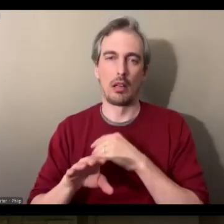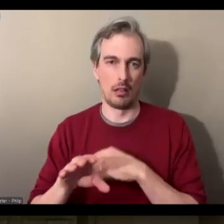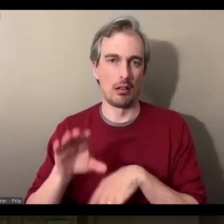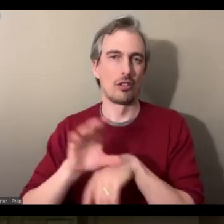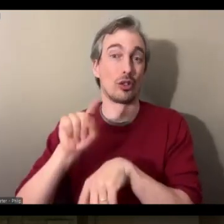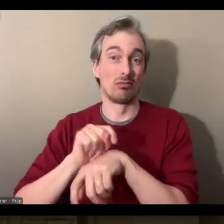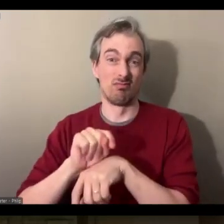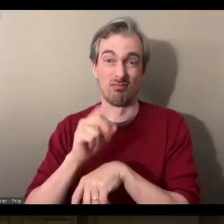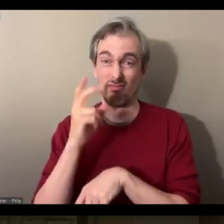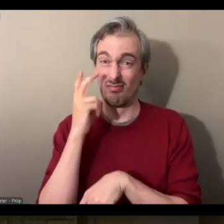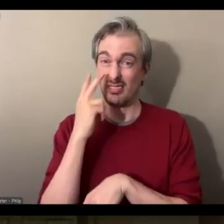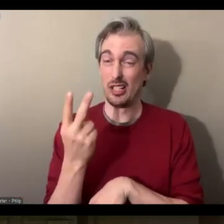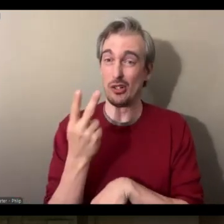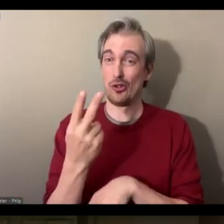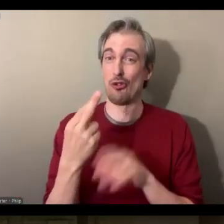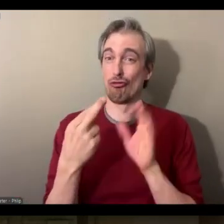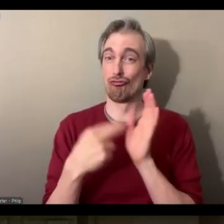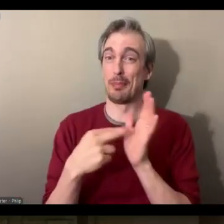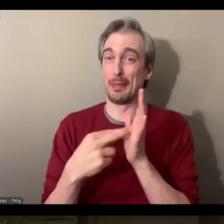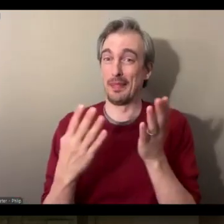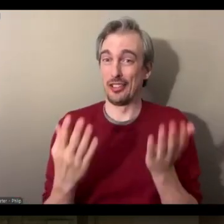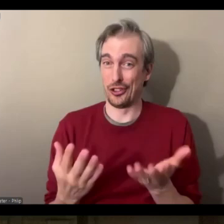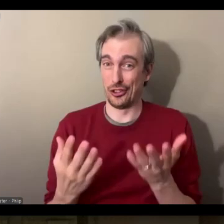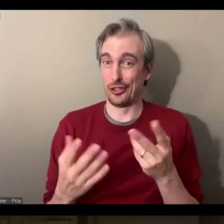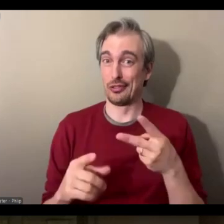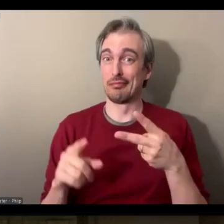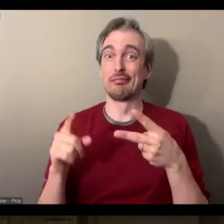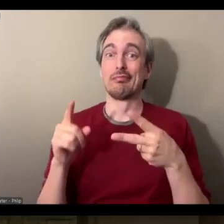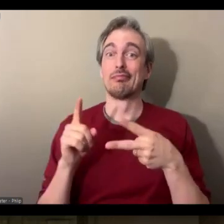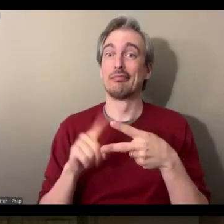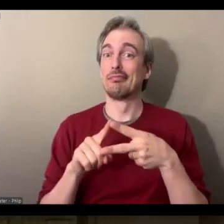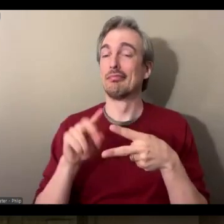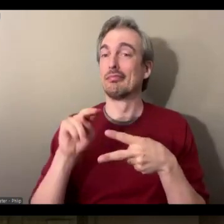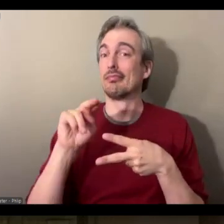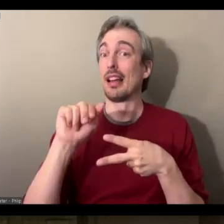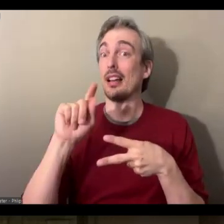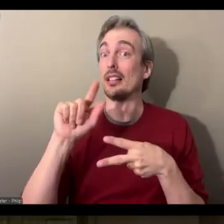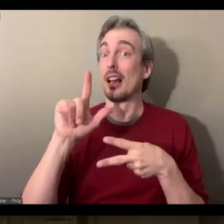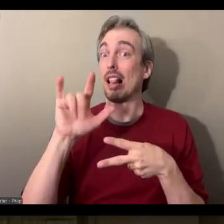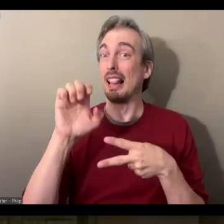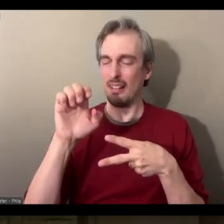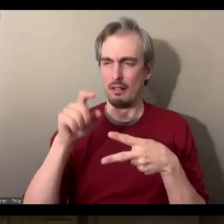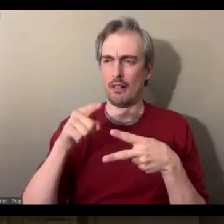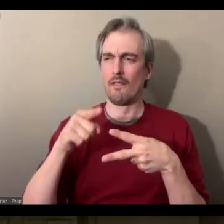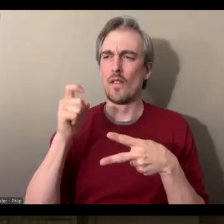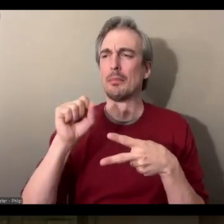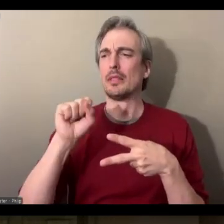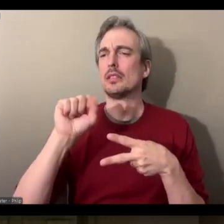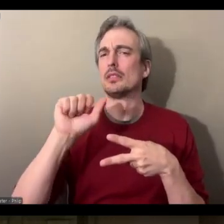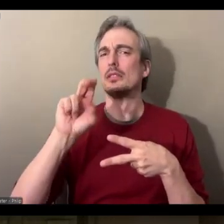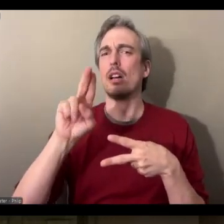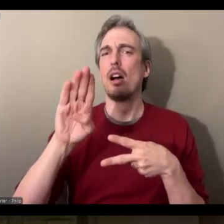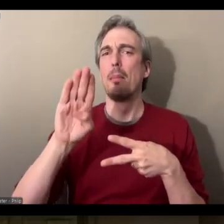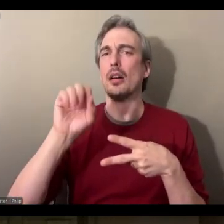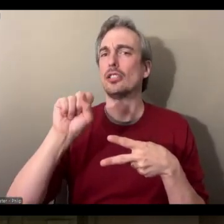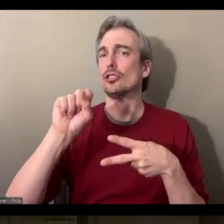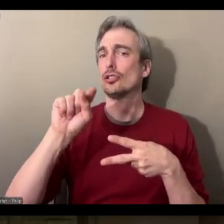Equal Entry, and Natalie from Substrakt. But that was a challenging process, to get to that point.